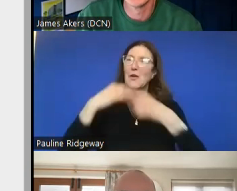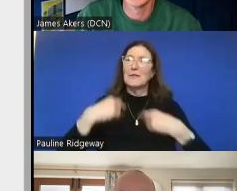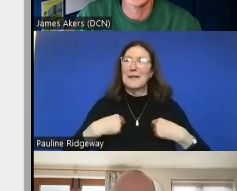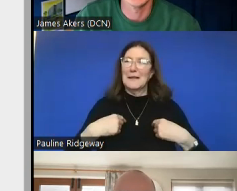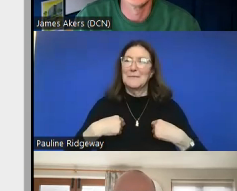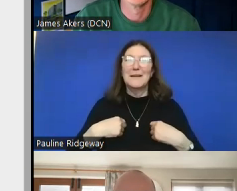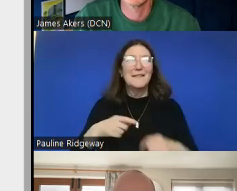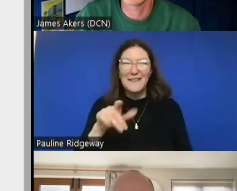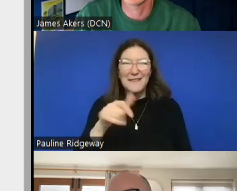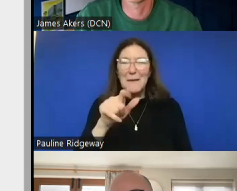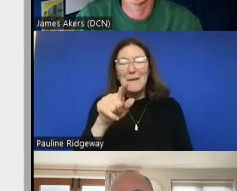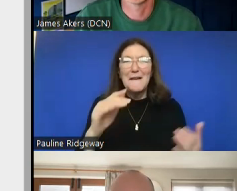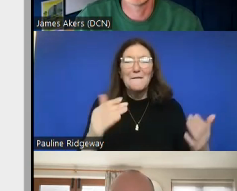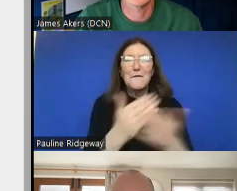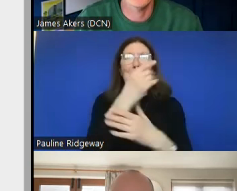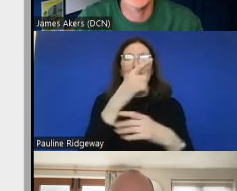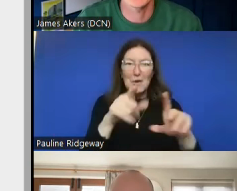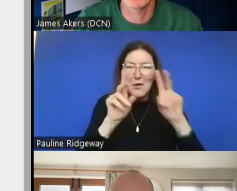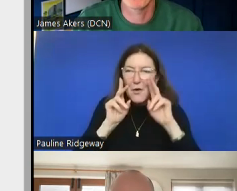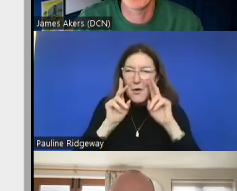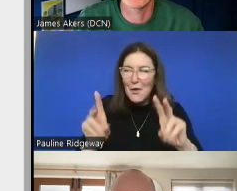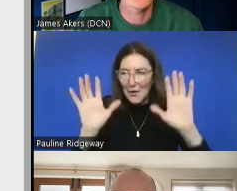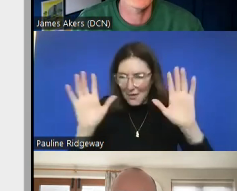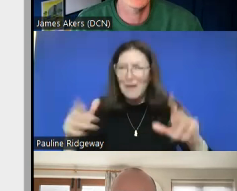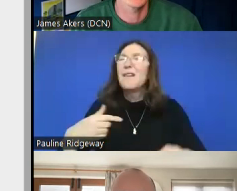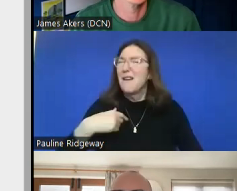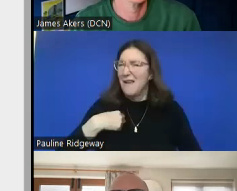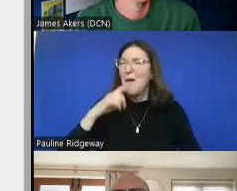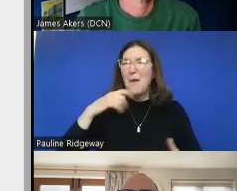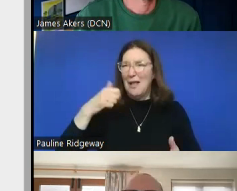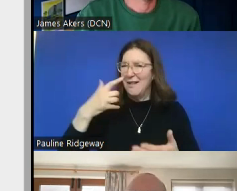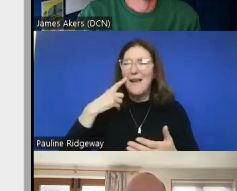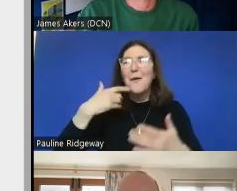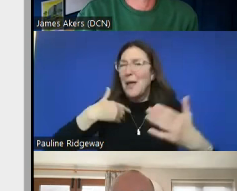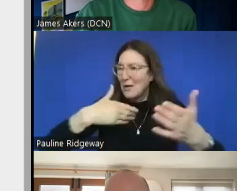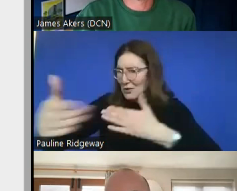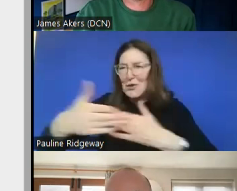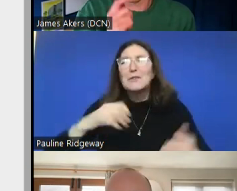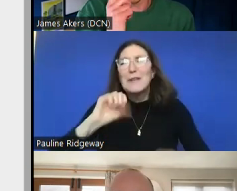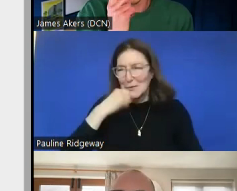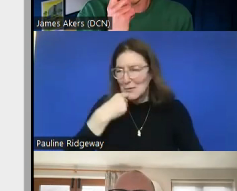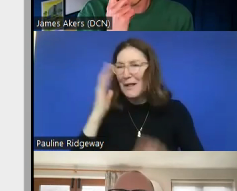and see if we're missing something? We'll get to the bottom of that one. Don't you worry. Abbie, so there you are.